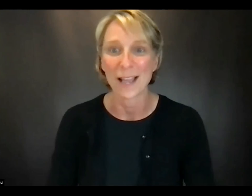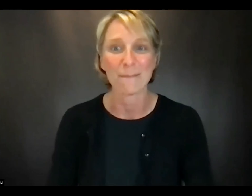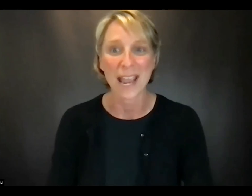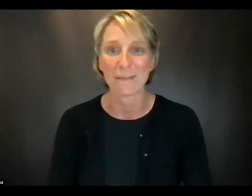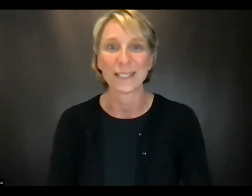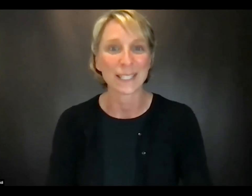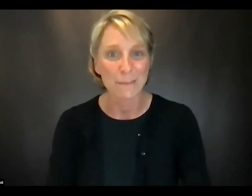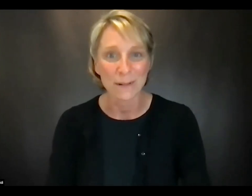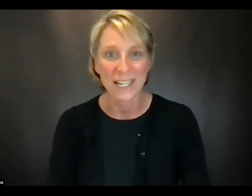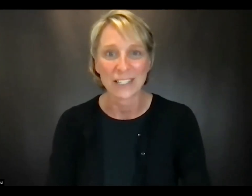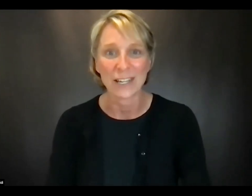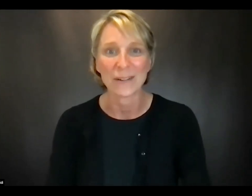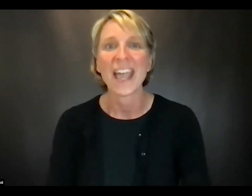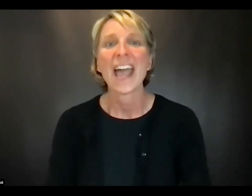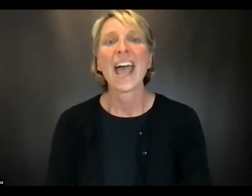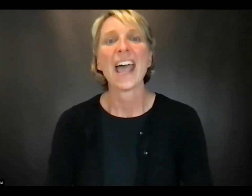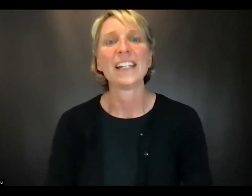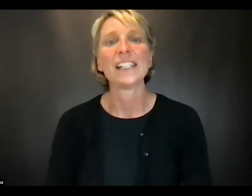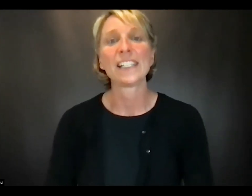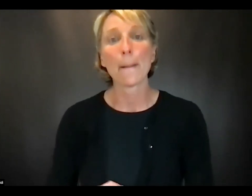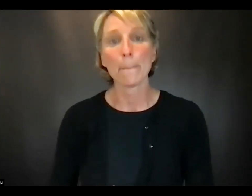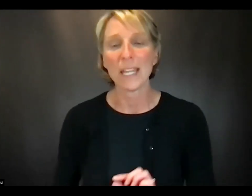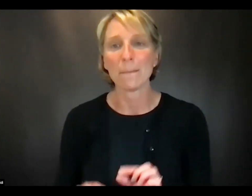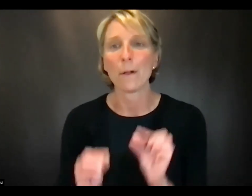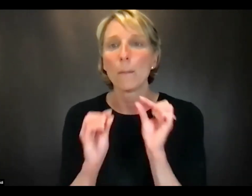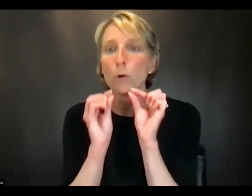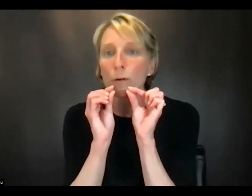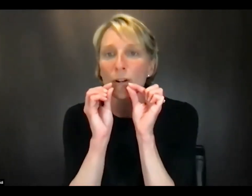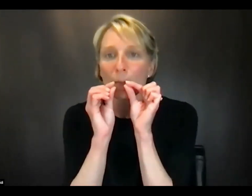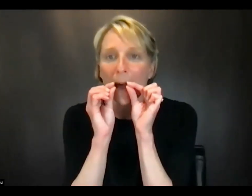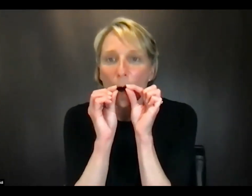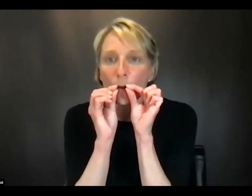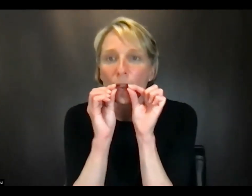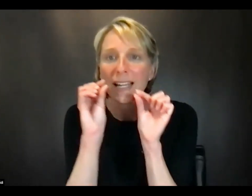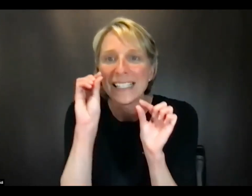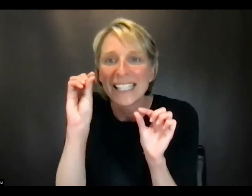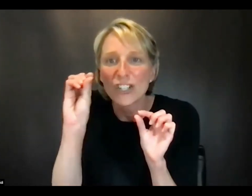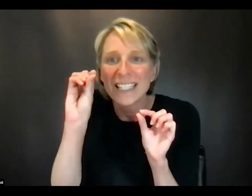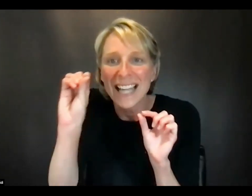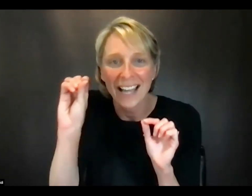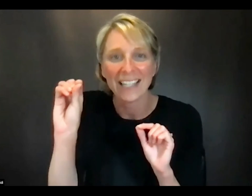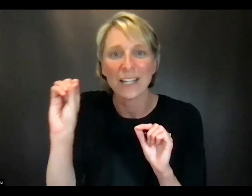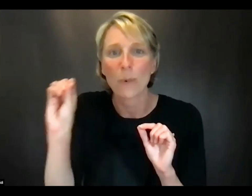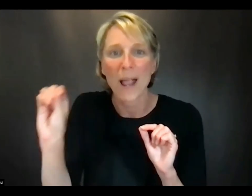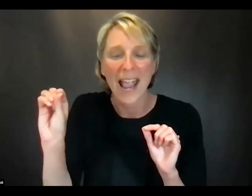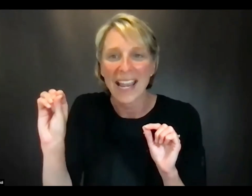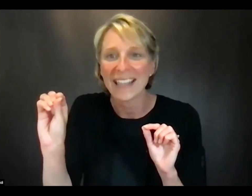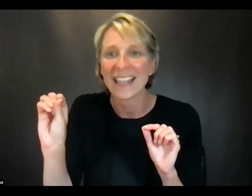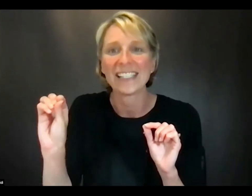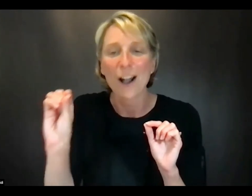be able to lip read you. And some people move their mouth in such a tiny way that it's hard